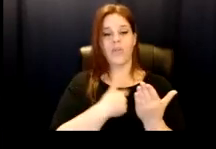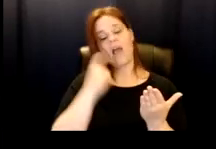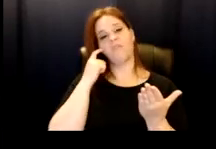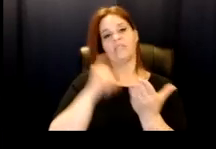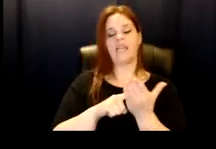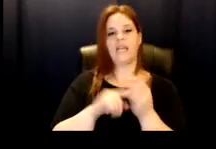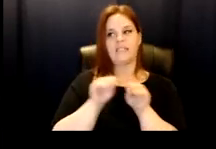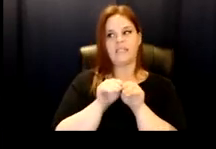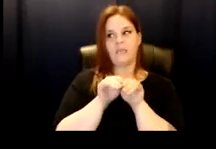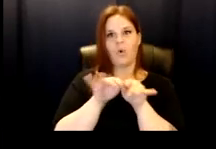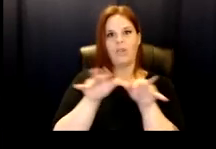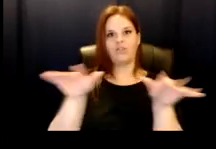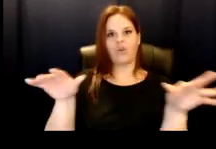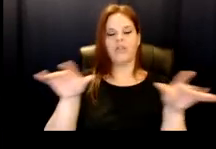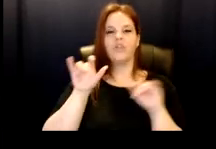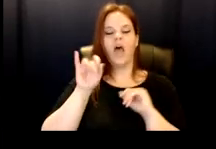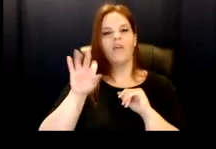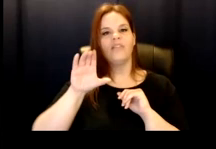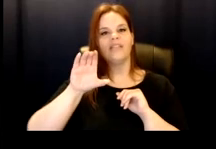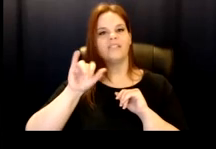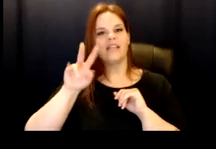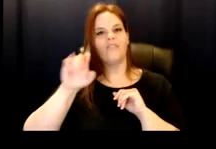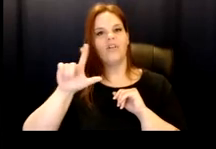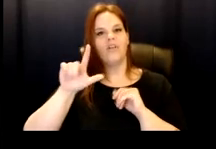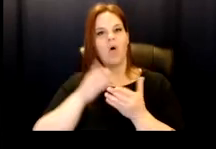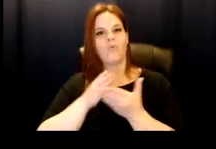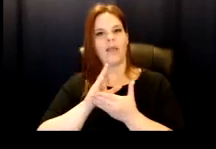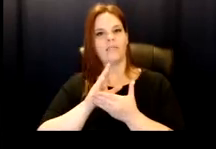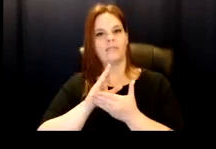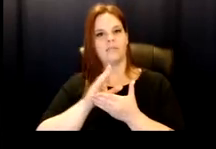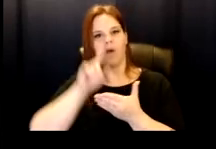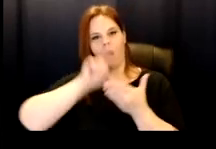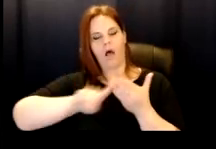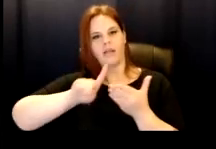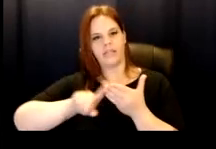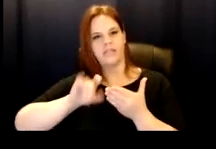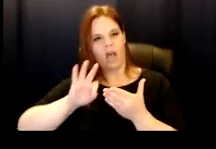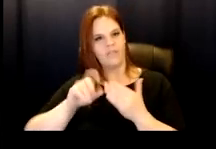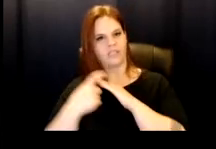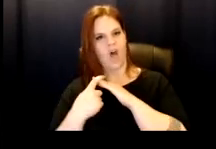of the civil rights audits of automated employment tools and algorithms, and they often have